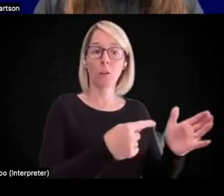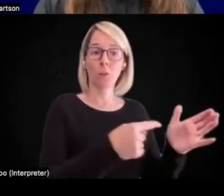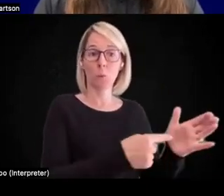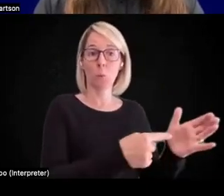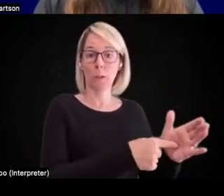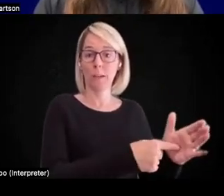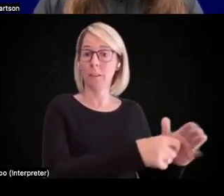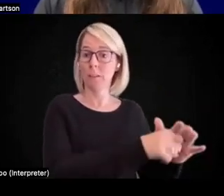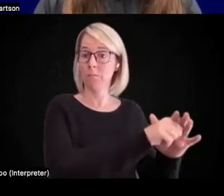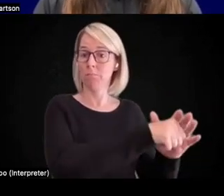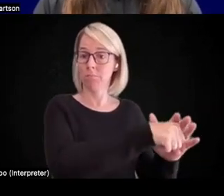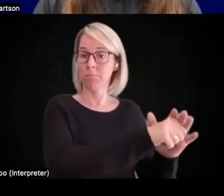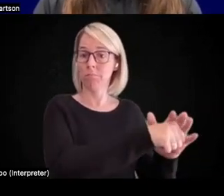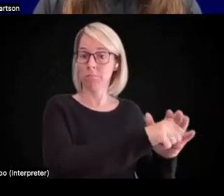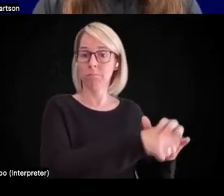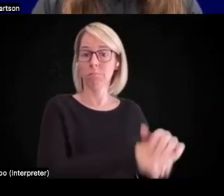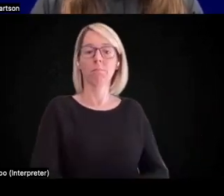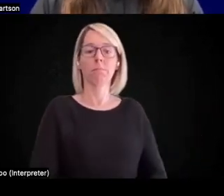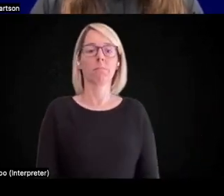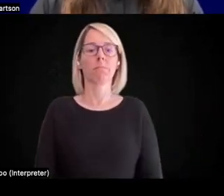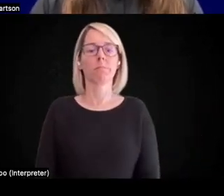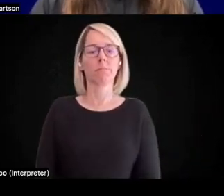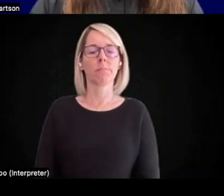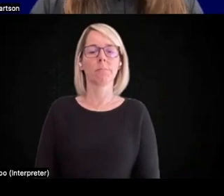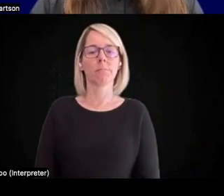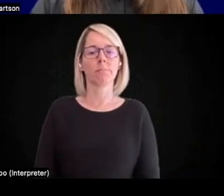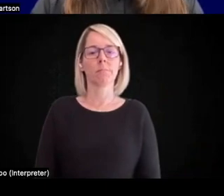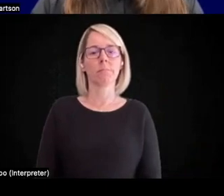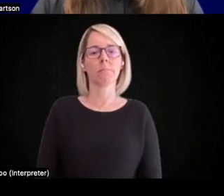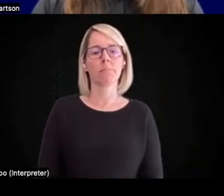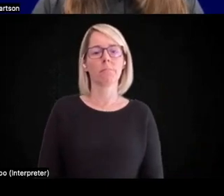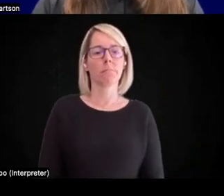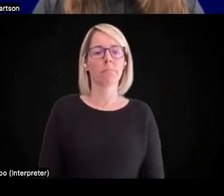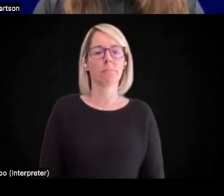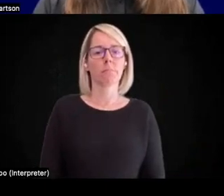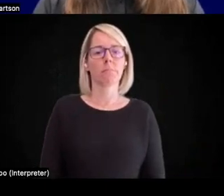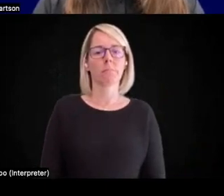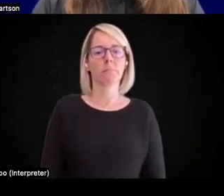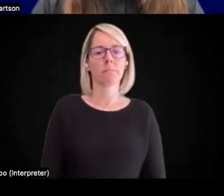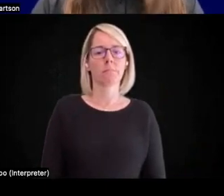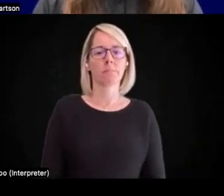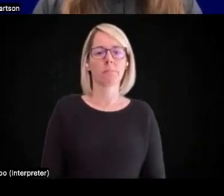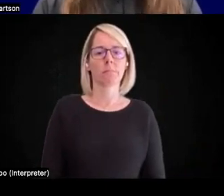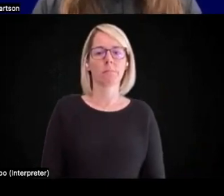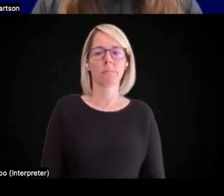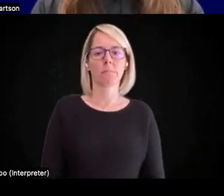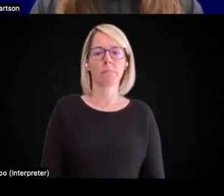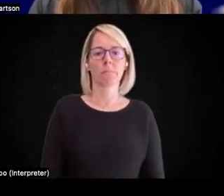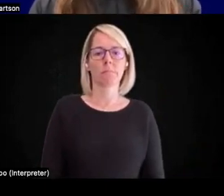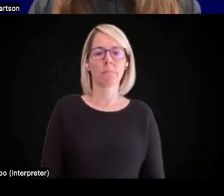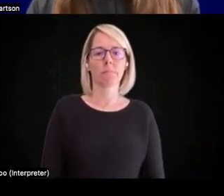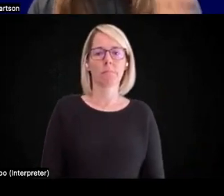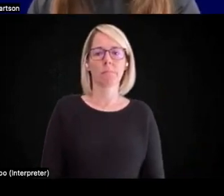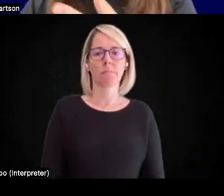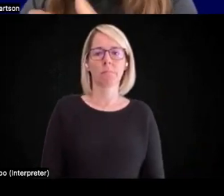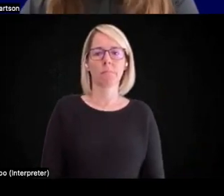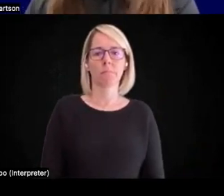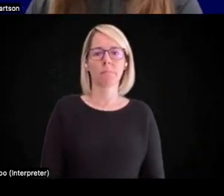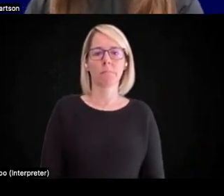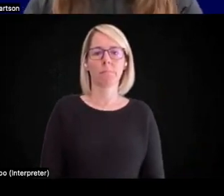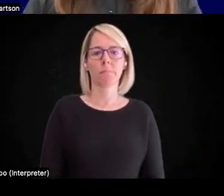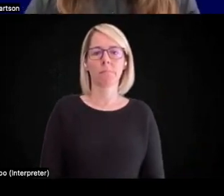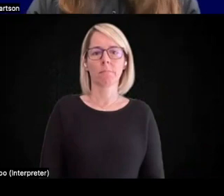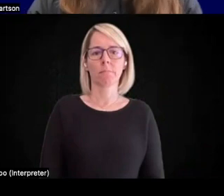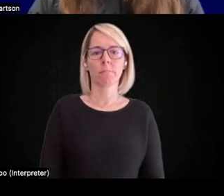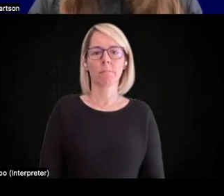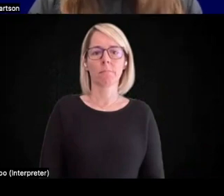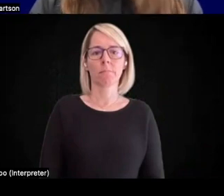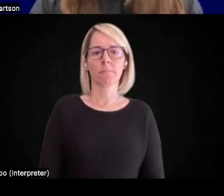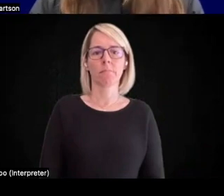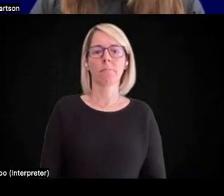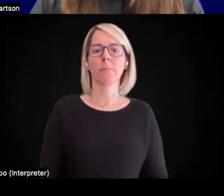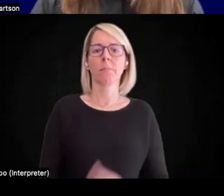signs 'Yes" into her hand and then they don’t show it, but they then go off to the toilet to